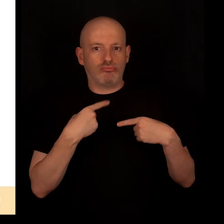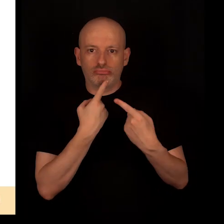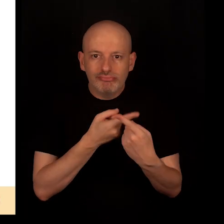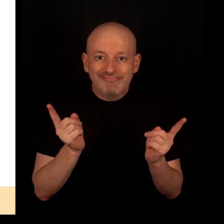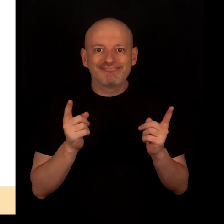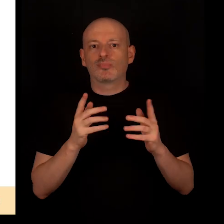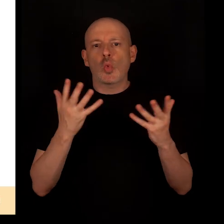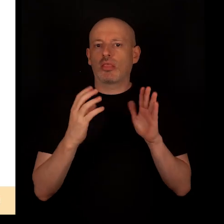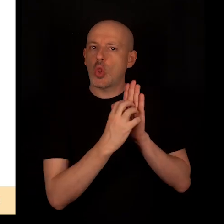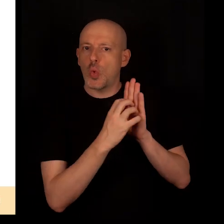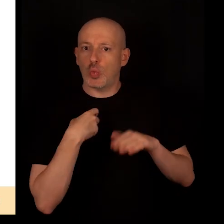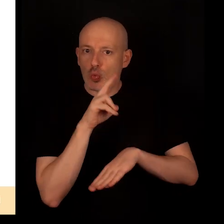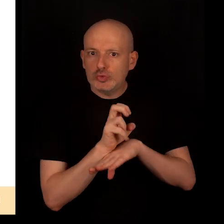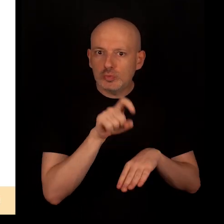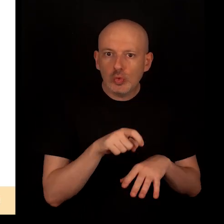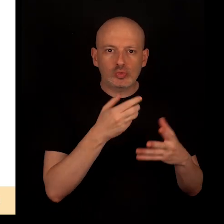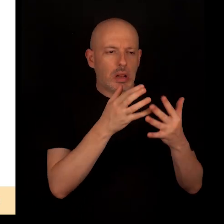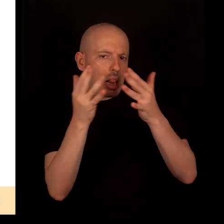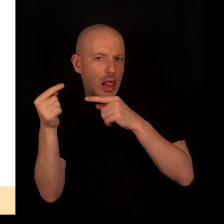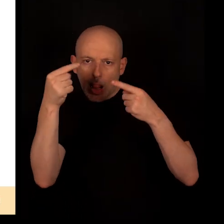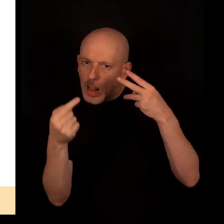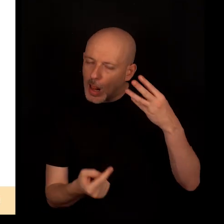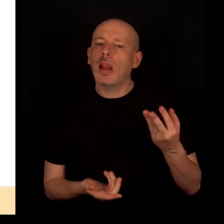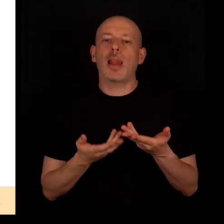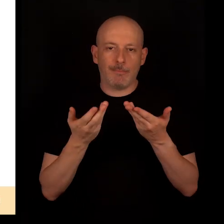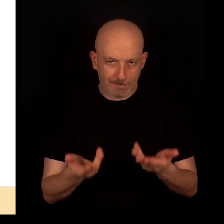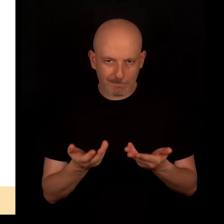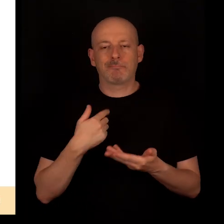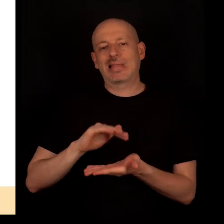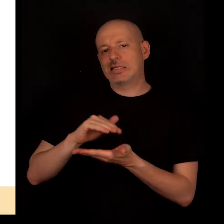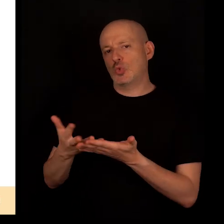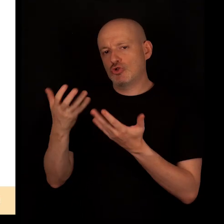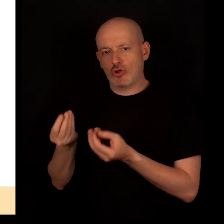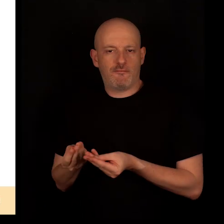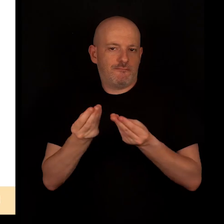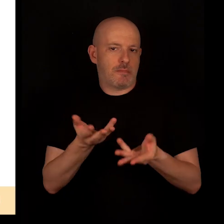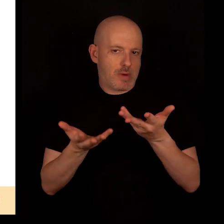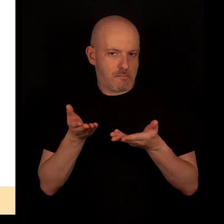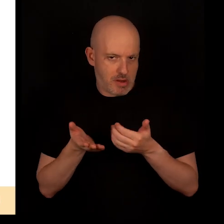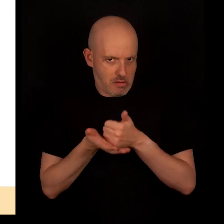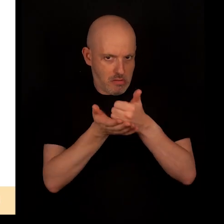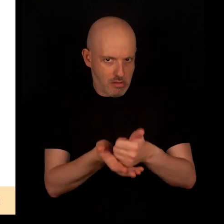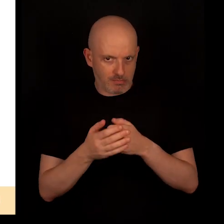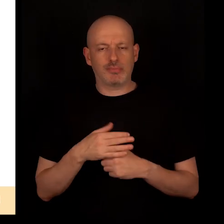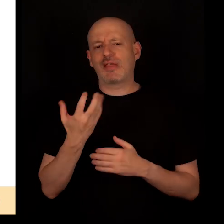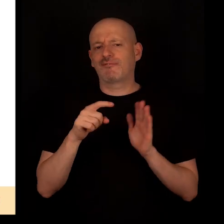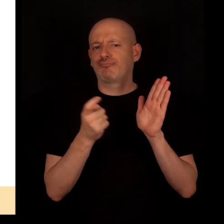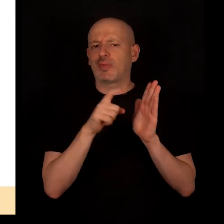How can this happen? Like, what kind of logos should I use? And all that. And we have some resources that maybe can help you.